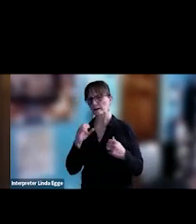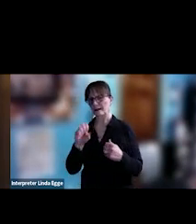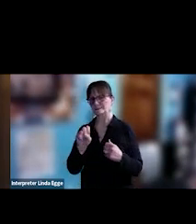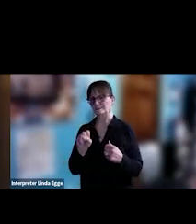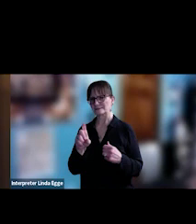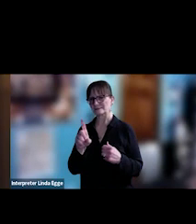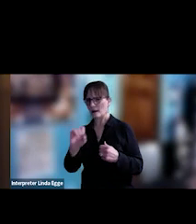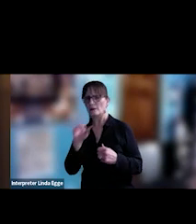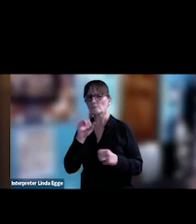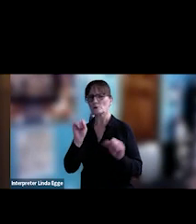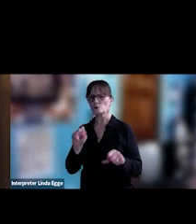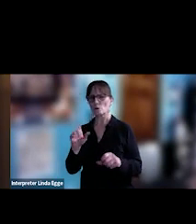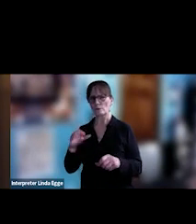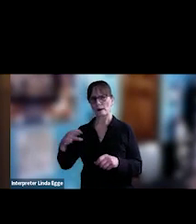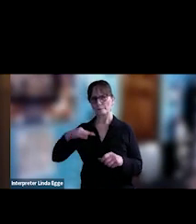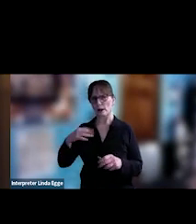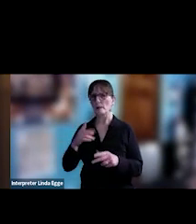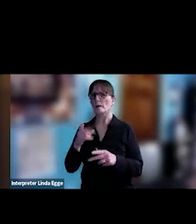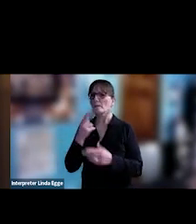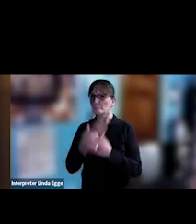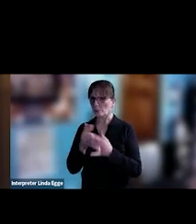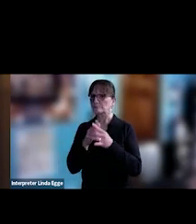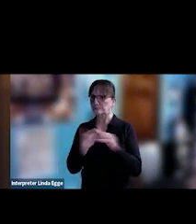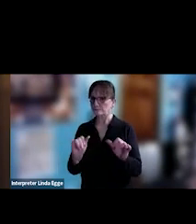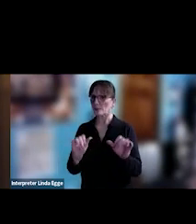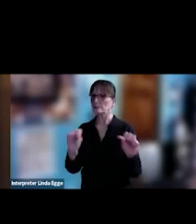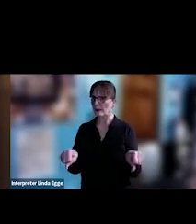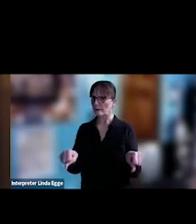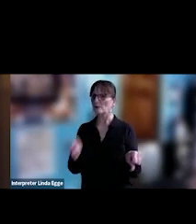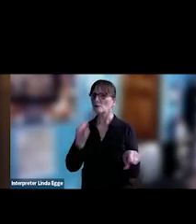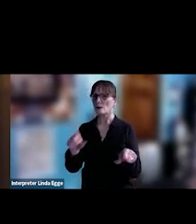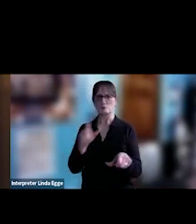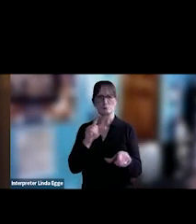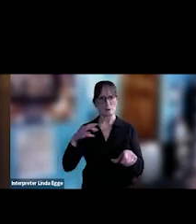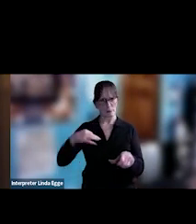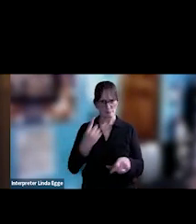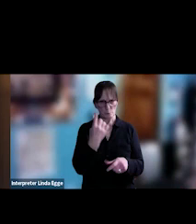you can apply for both at the same time, you can apply for one now, the other later,